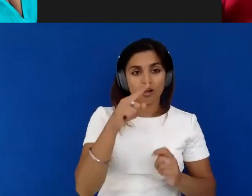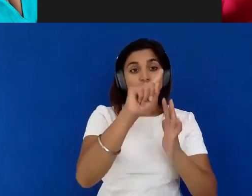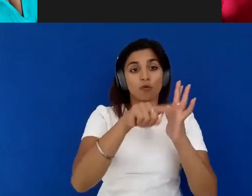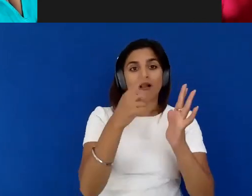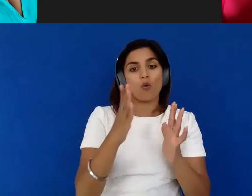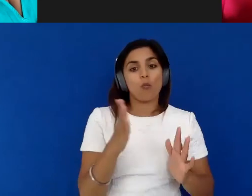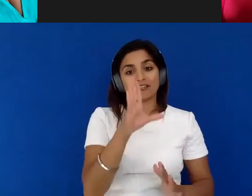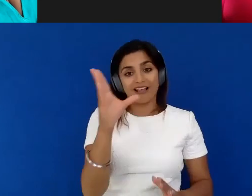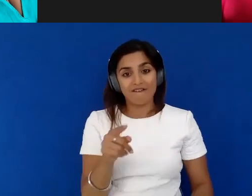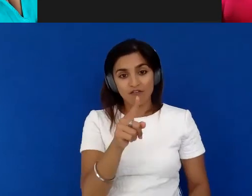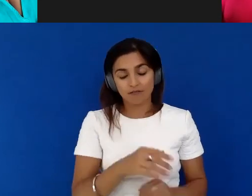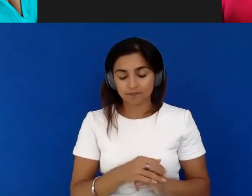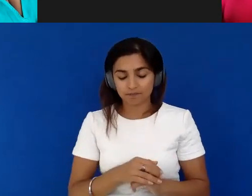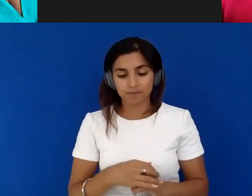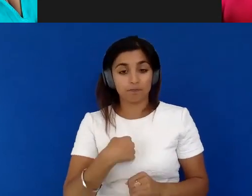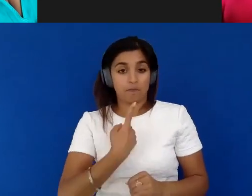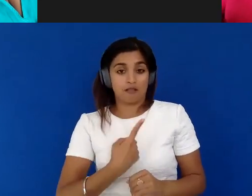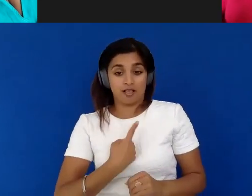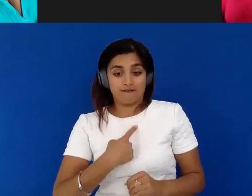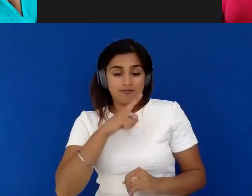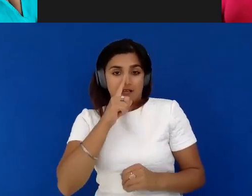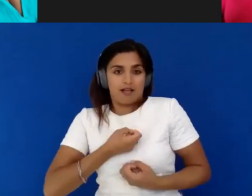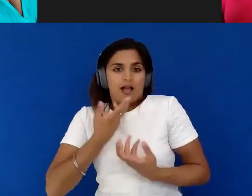able to express to someone, someone else there are lots of those things that are